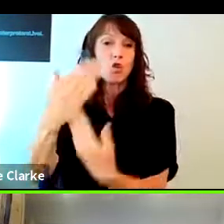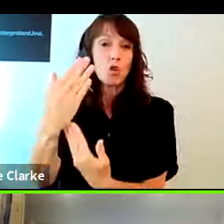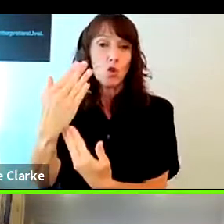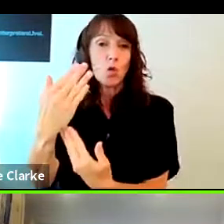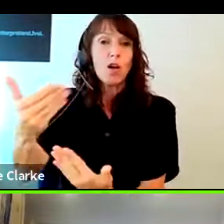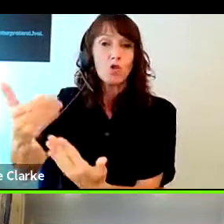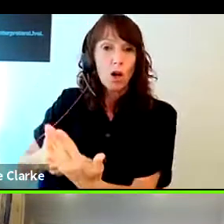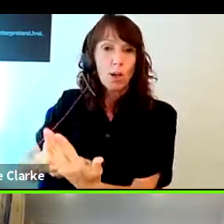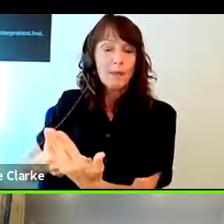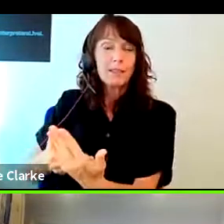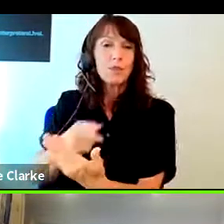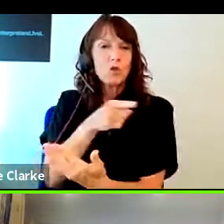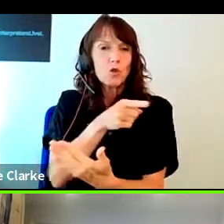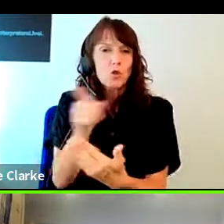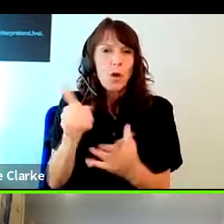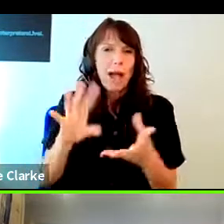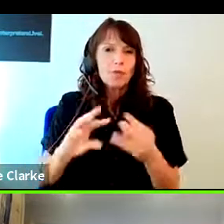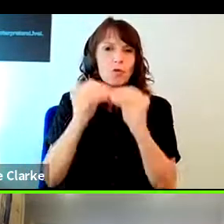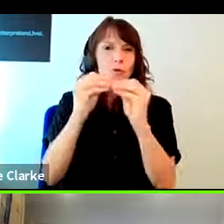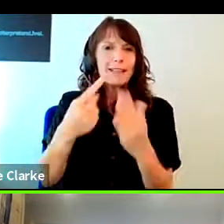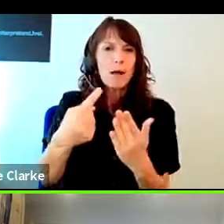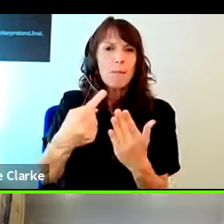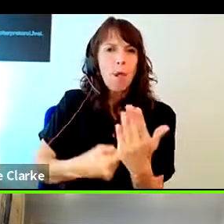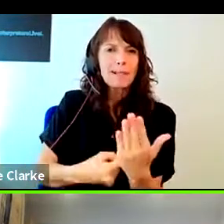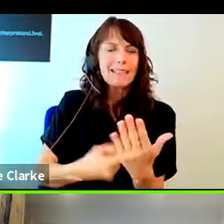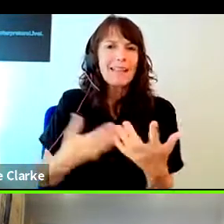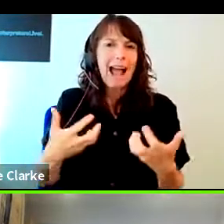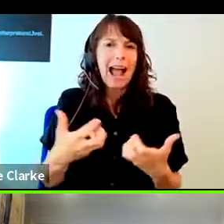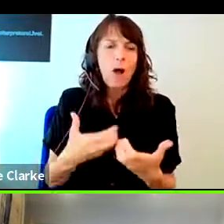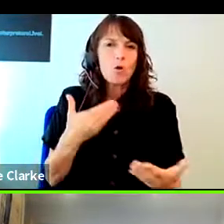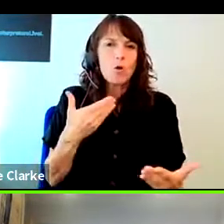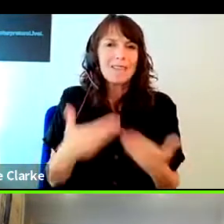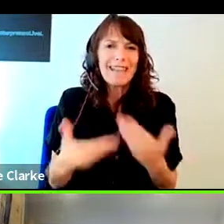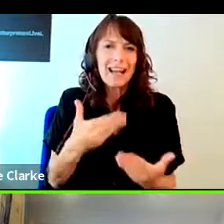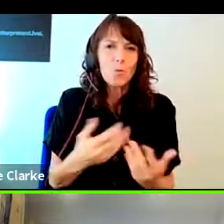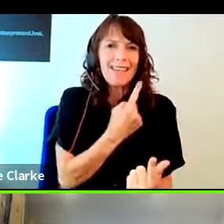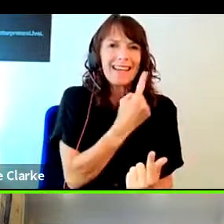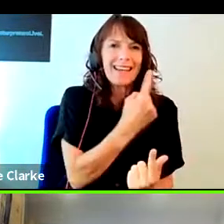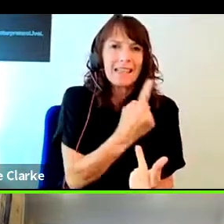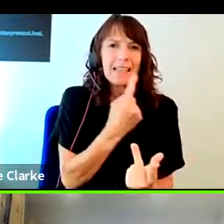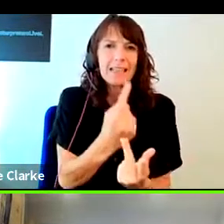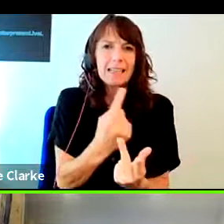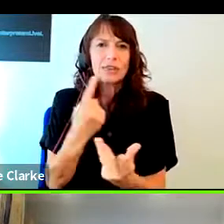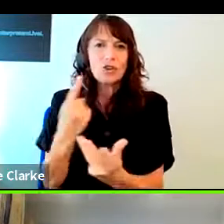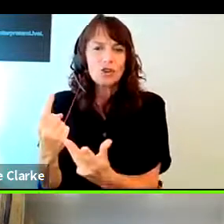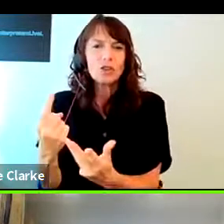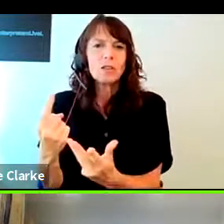you need to develop policies for how you're going to deal with each different type then because for